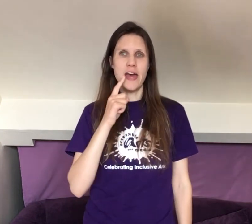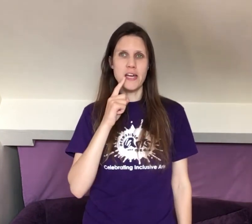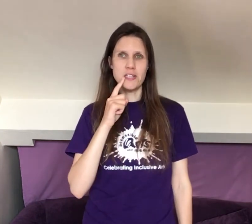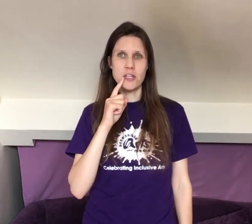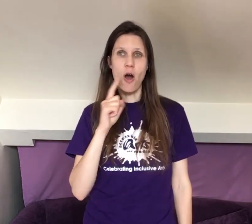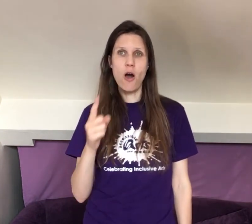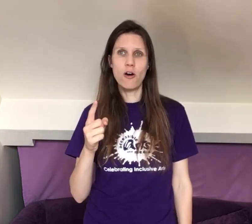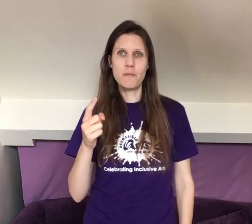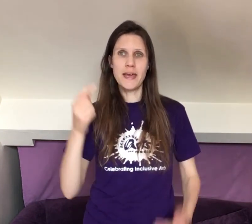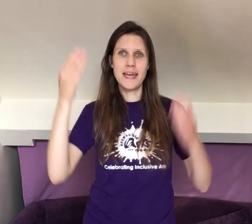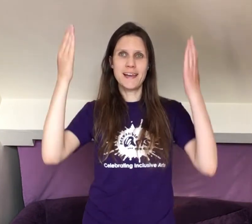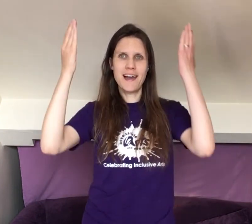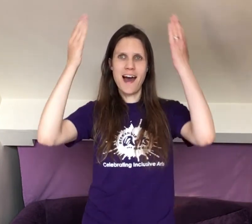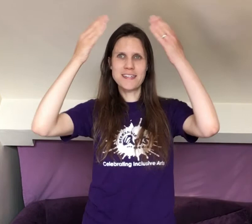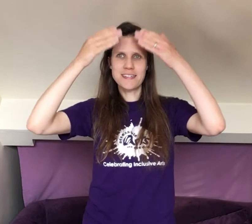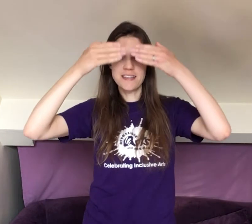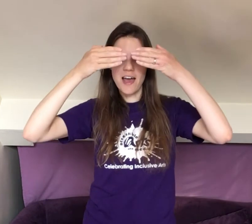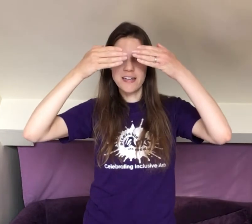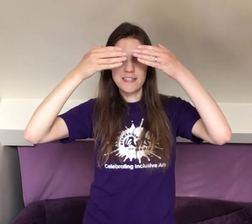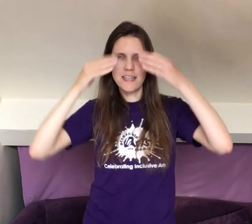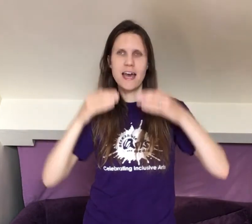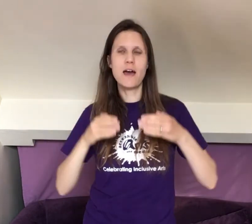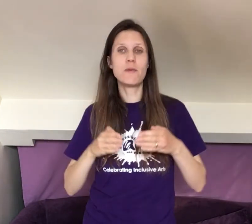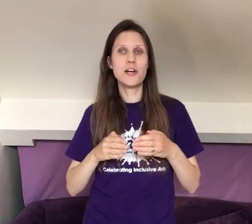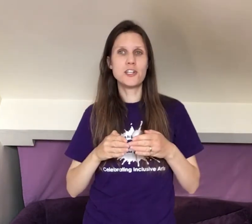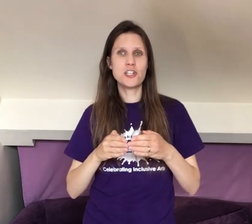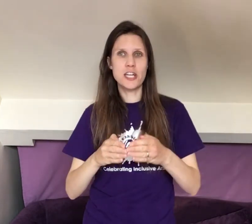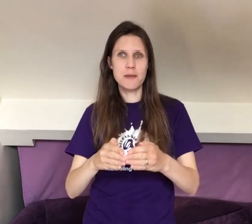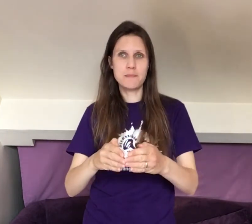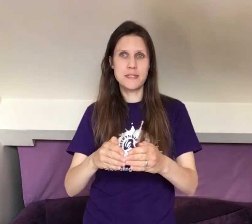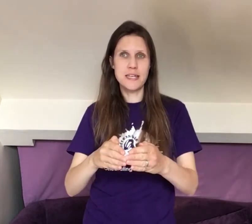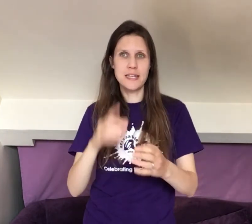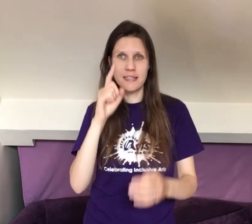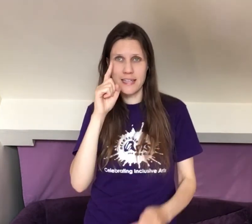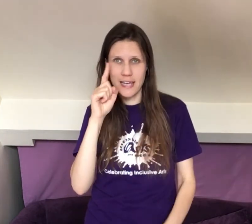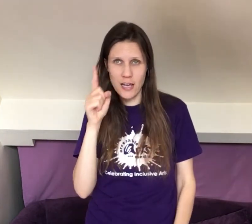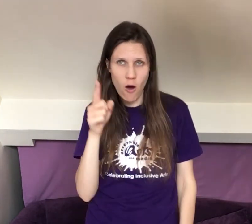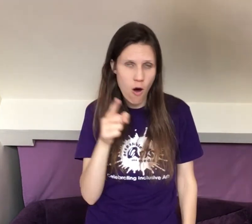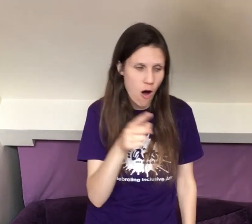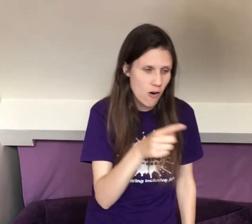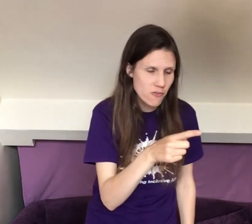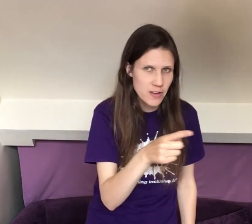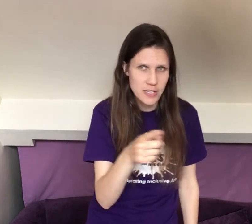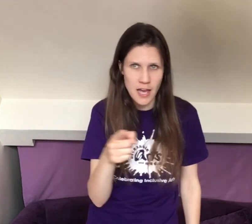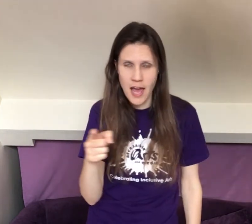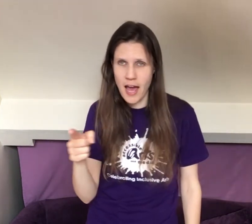They told me last night there were ships in the offing.